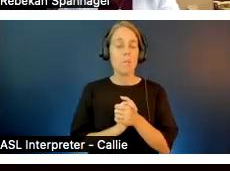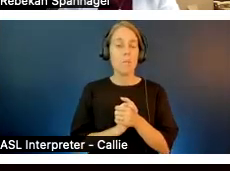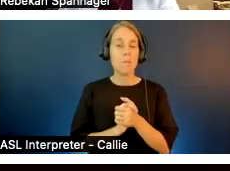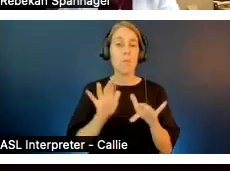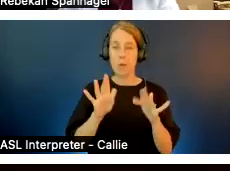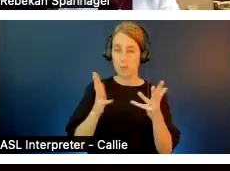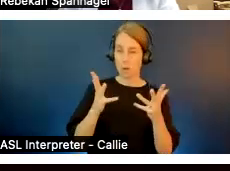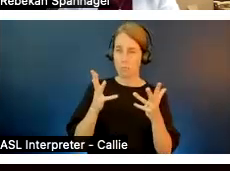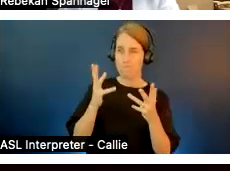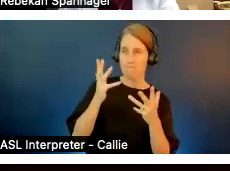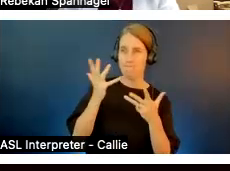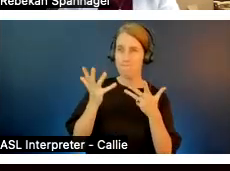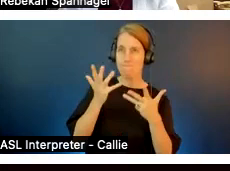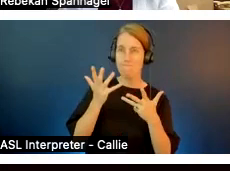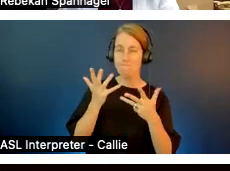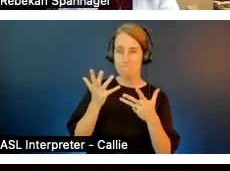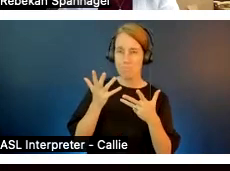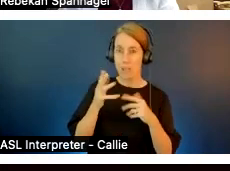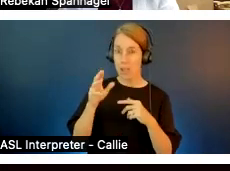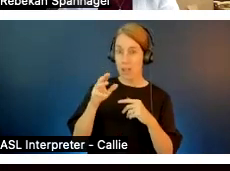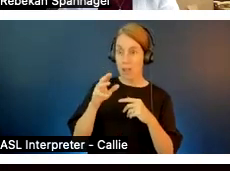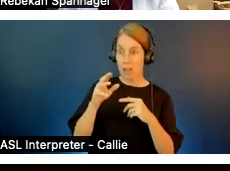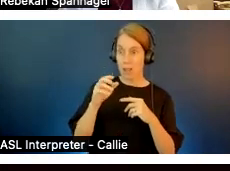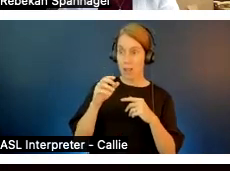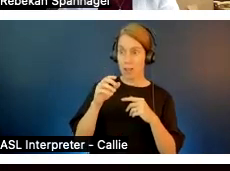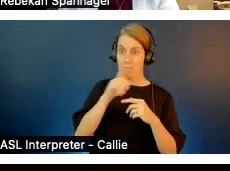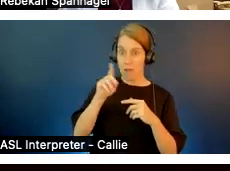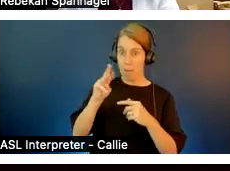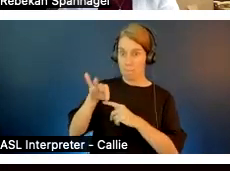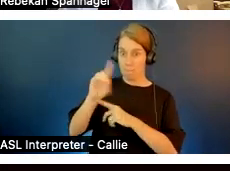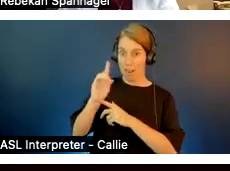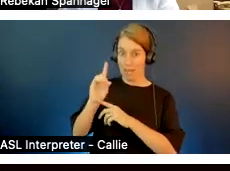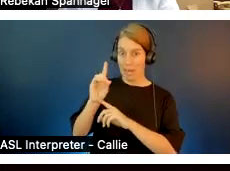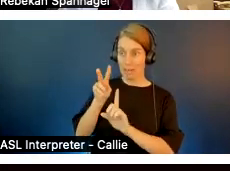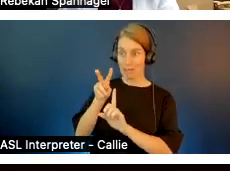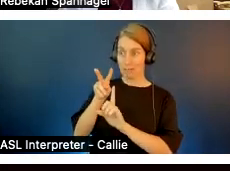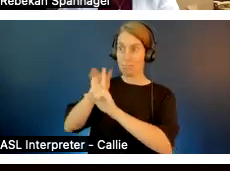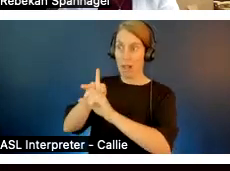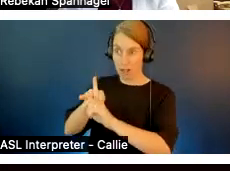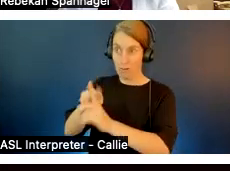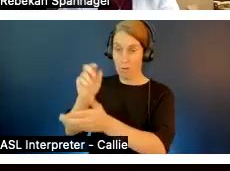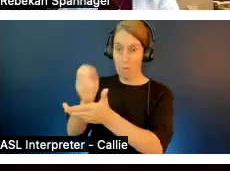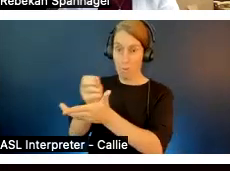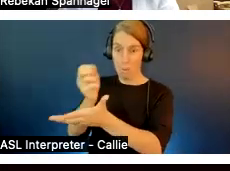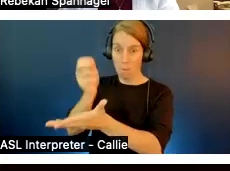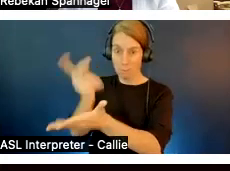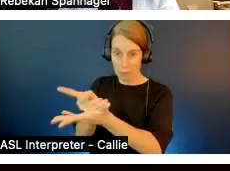want to ask for once you become a meda medicaid beneficiary is what services are in the state plan